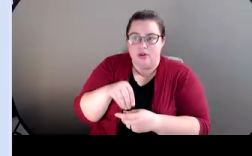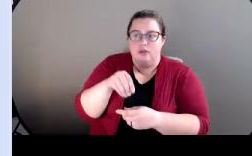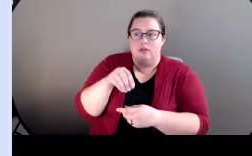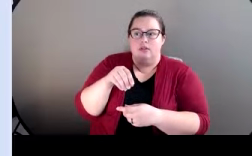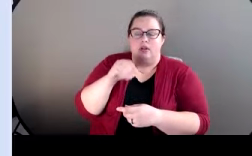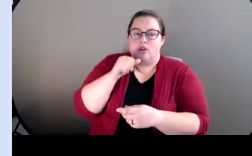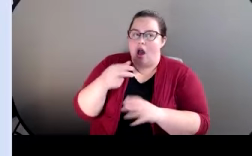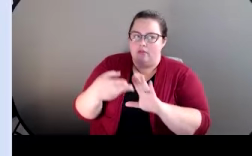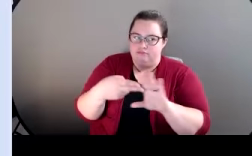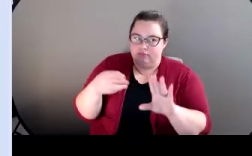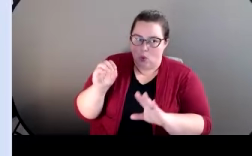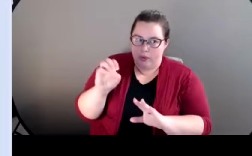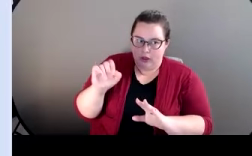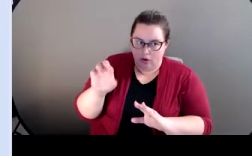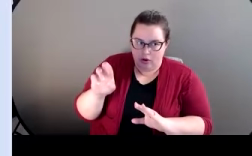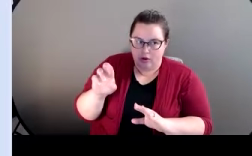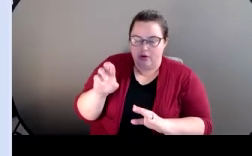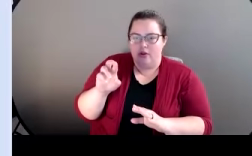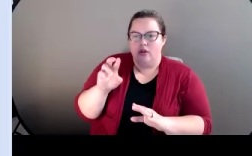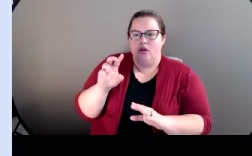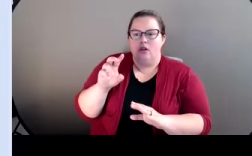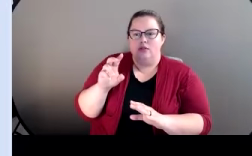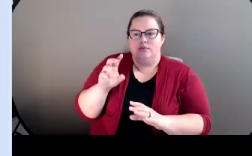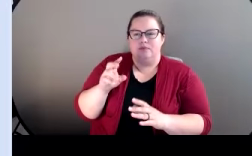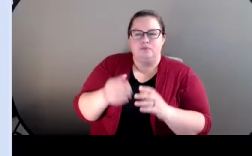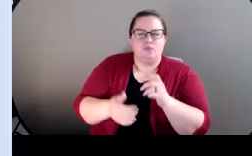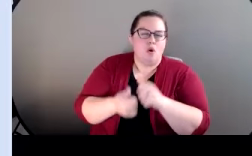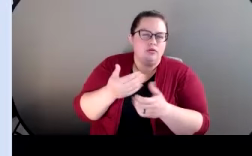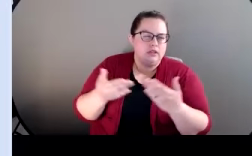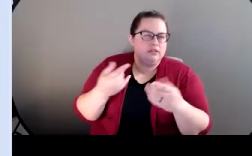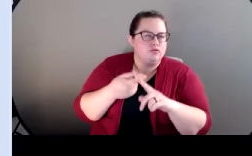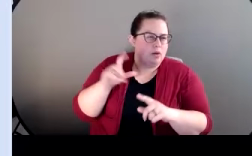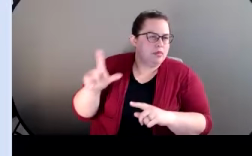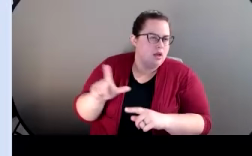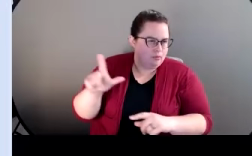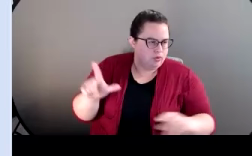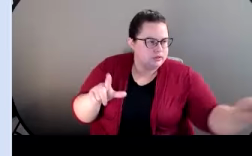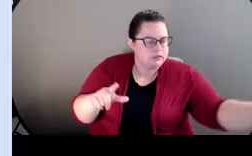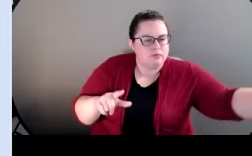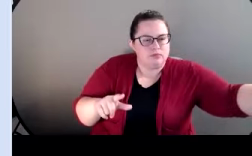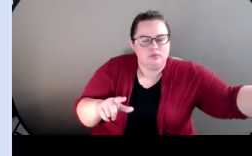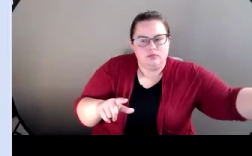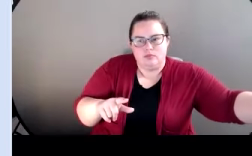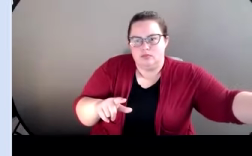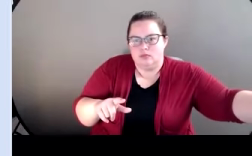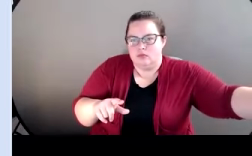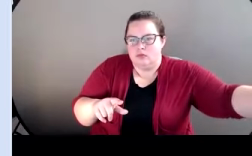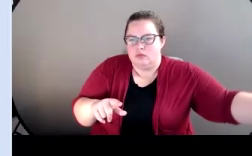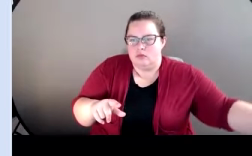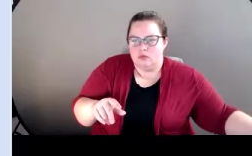OER would be, you know, most things that you're going to get from the library, websites that you visit